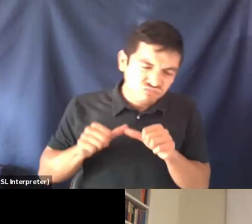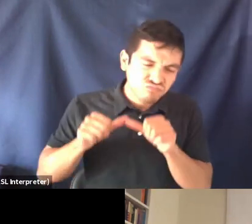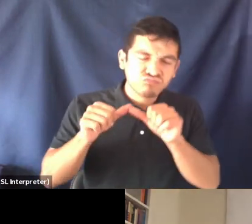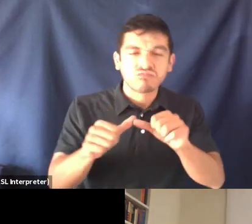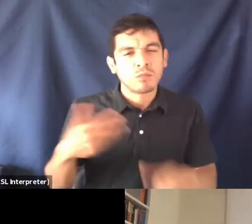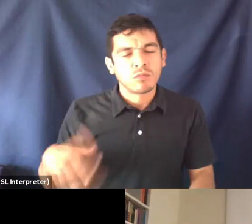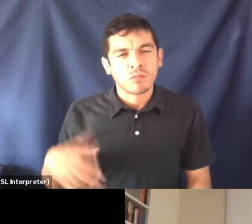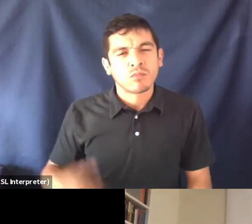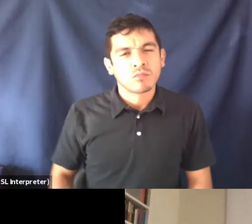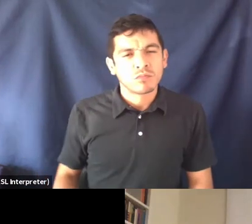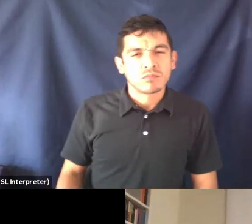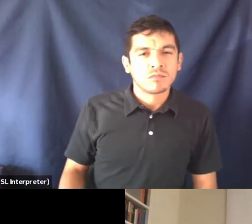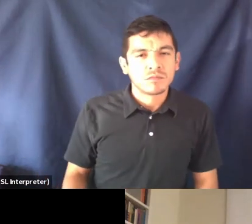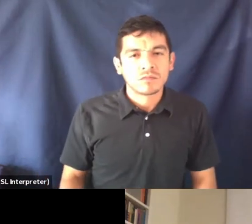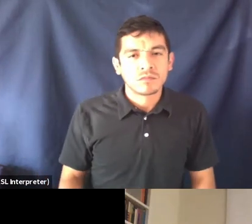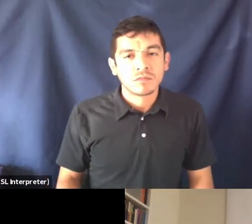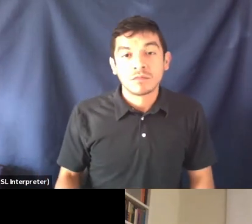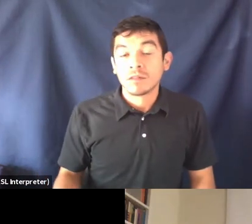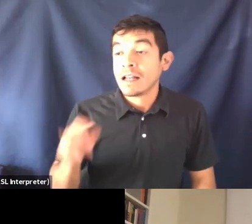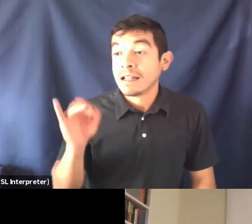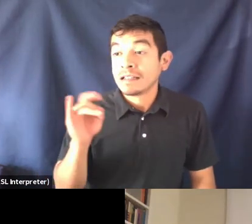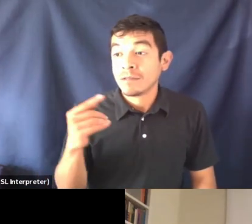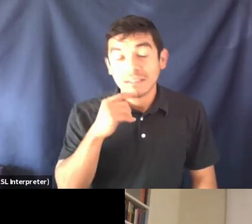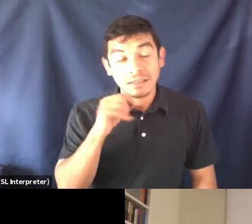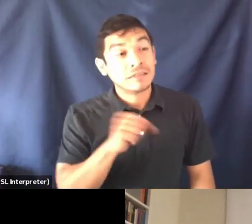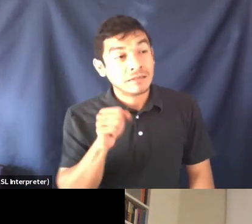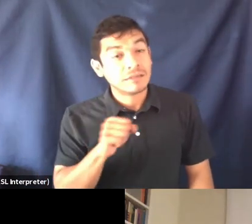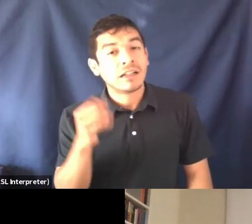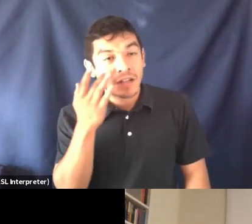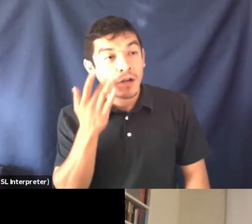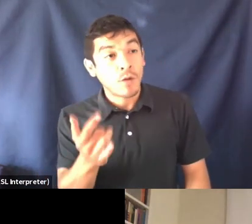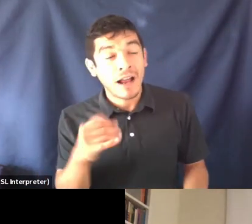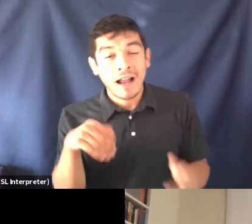Completely and that's actually why the inner titles of Diogenes that Greek philosopher